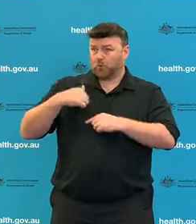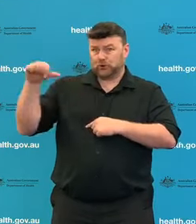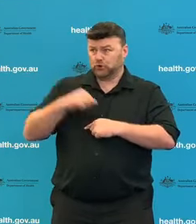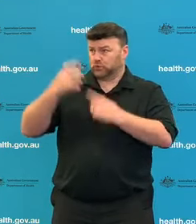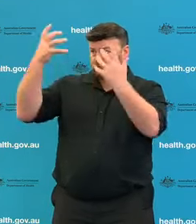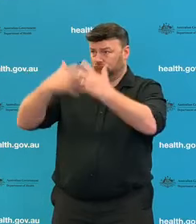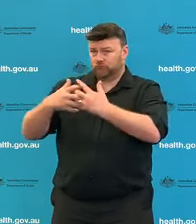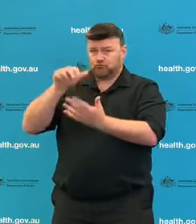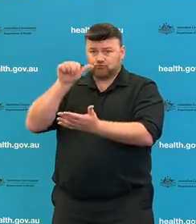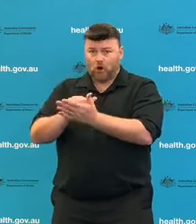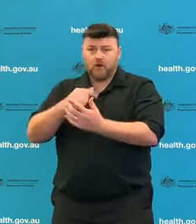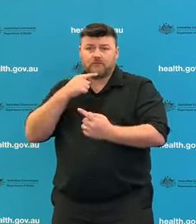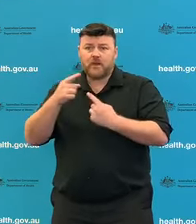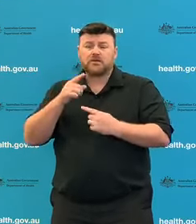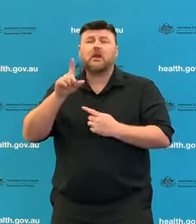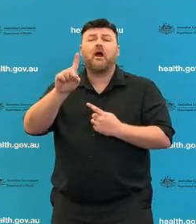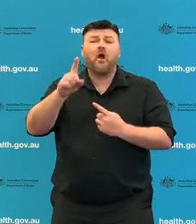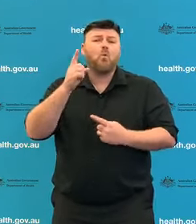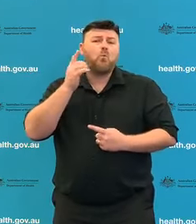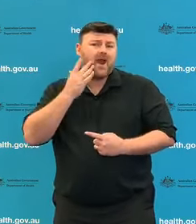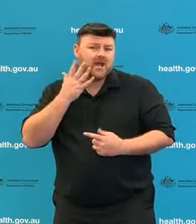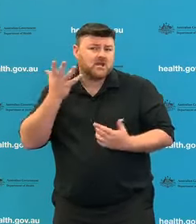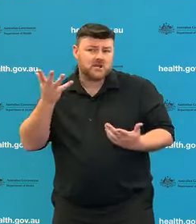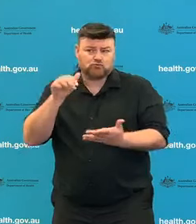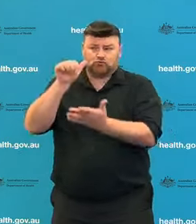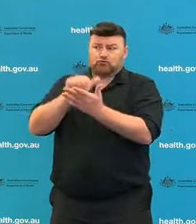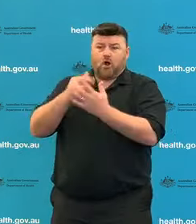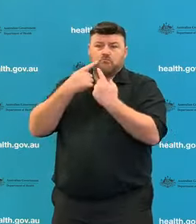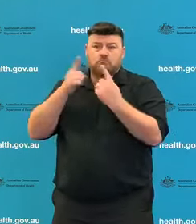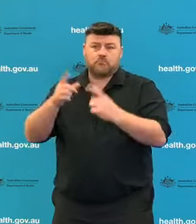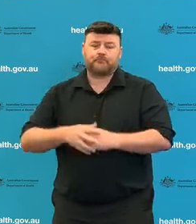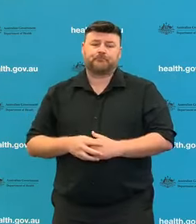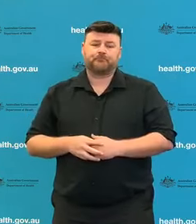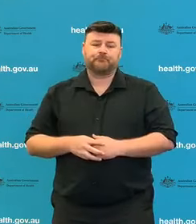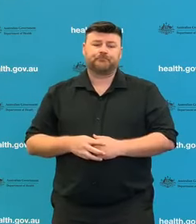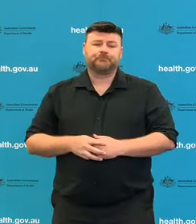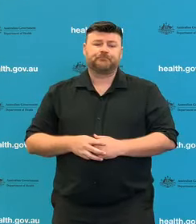process would be completed? Tasmin the two data sets are being worked through. I